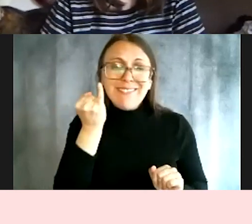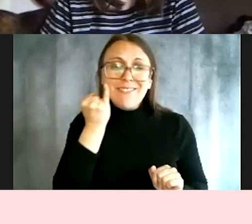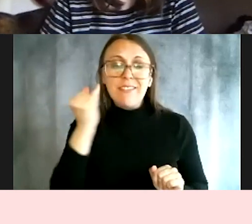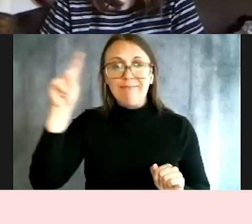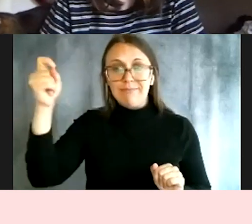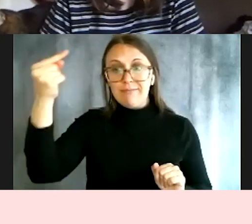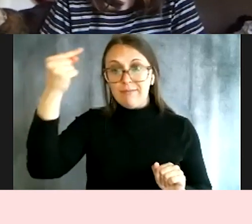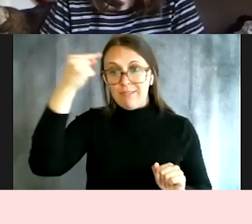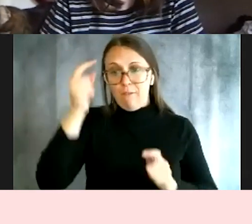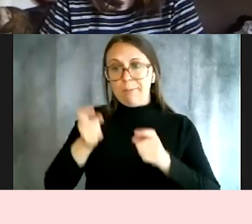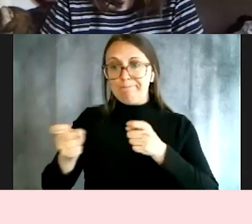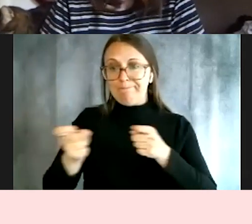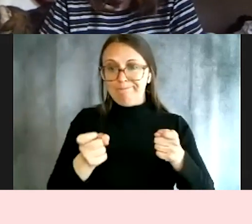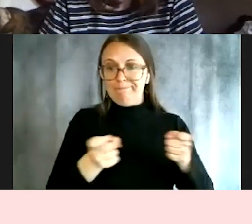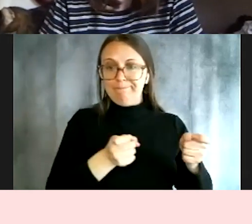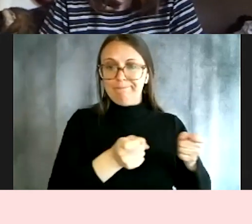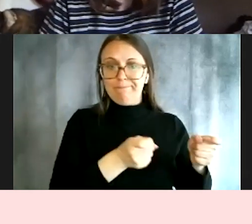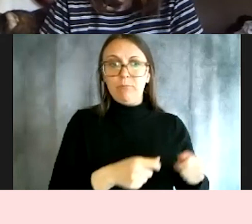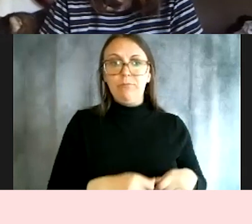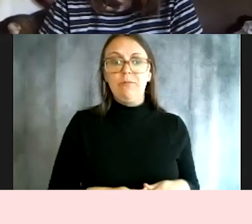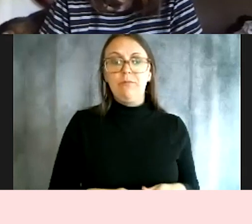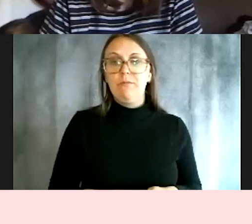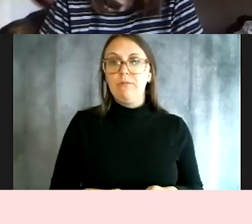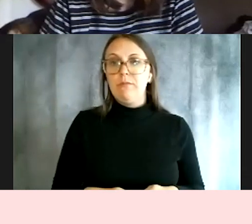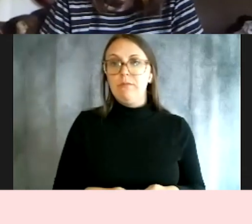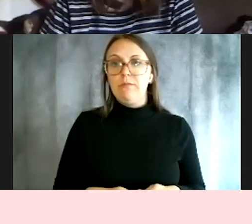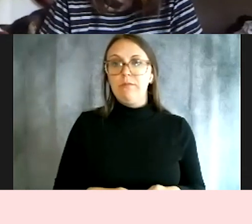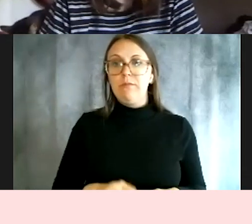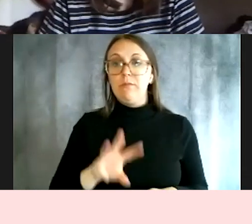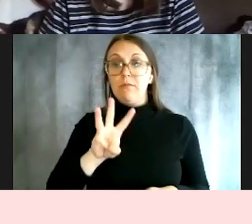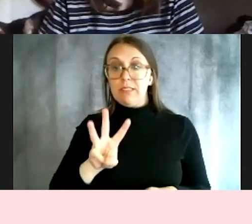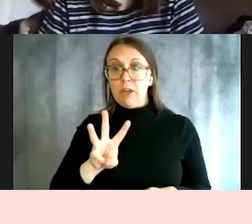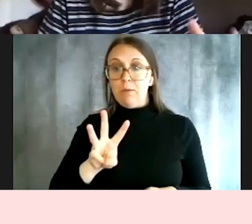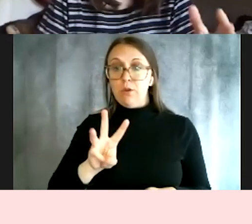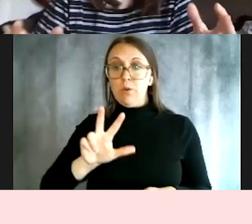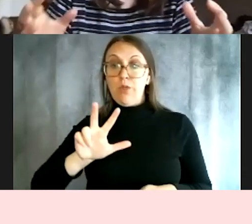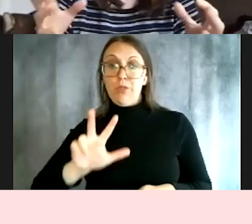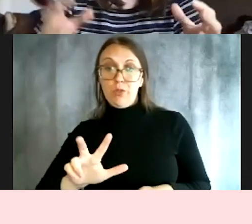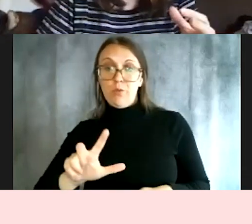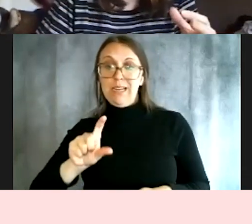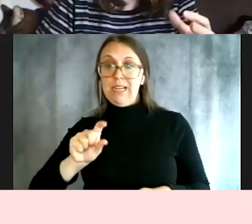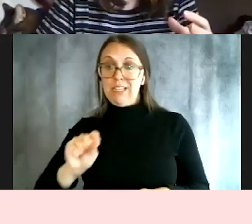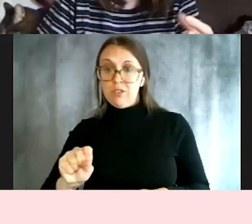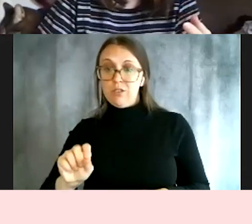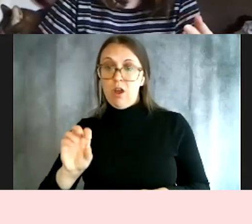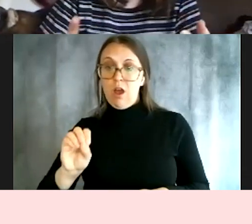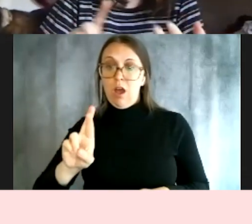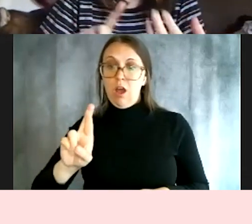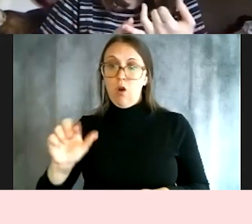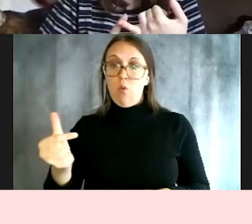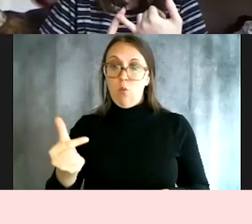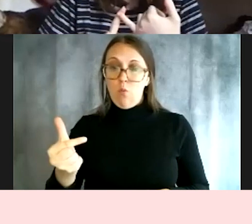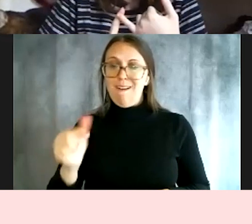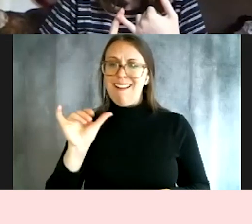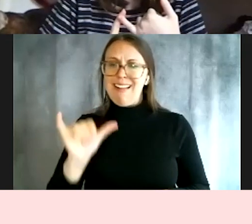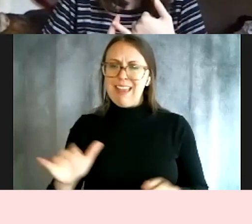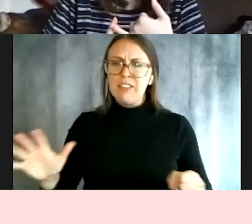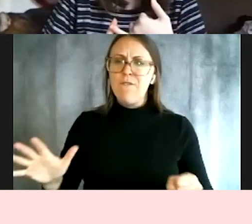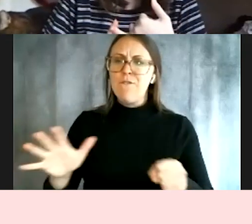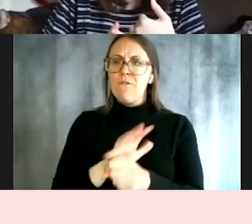accessibility initiative which is just w3.org has the full text of the current version of W.C.A.G